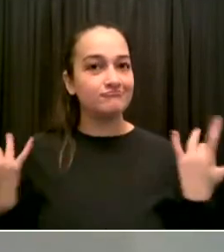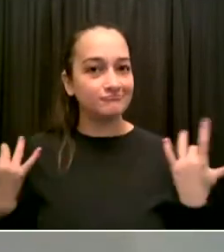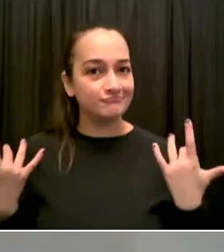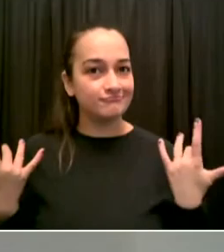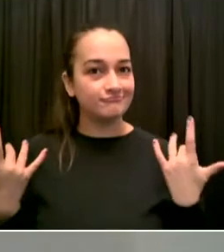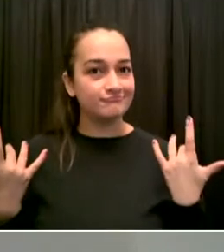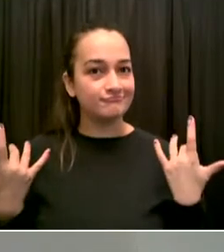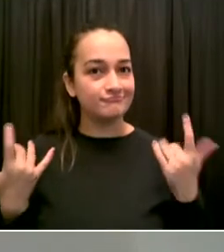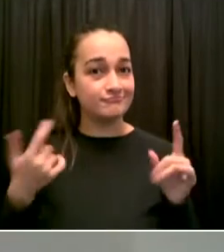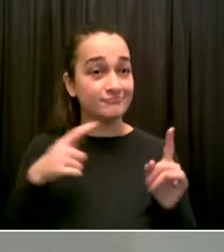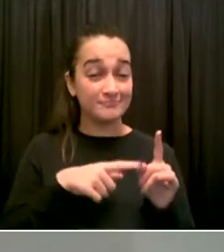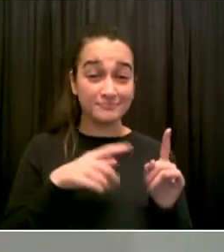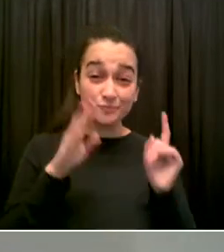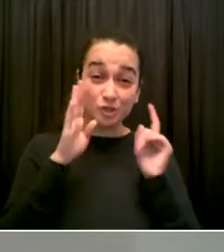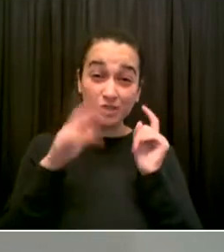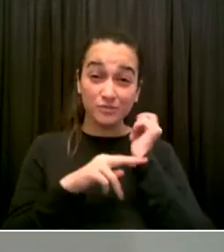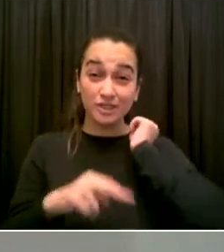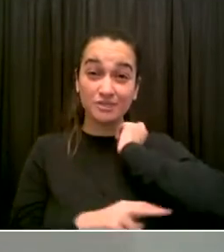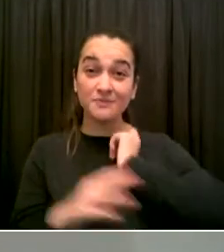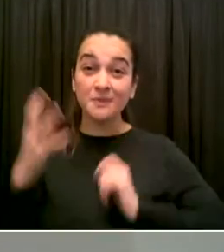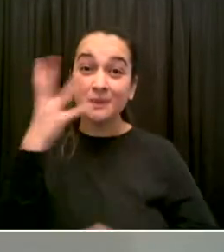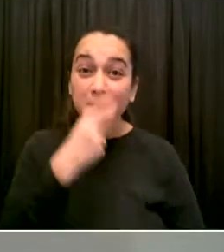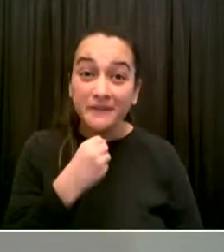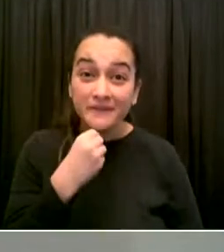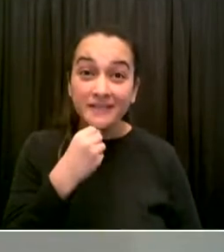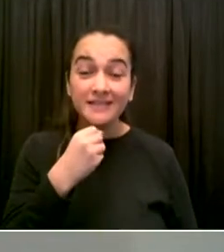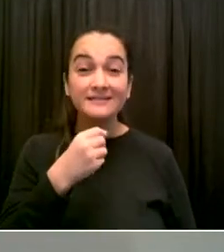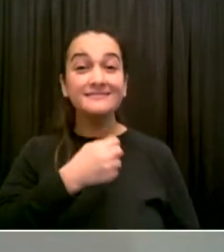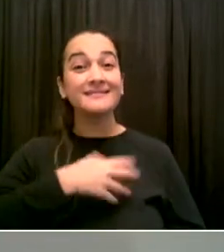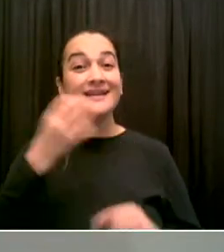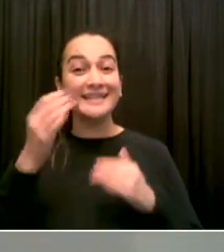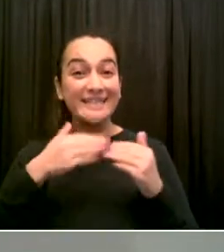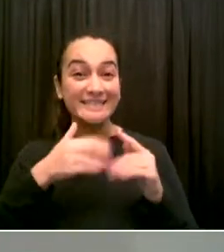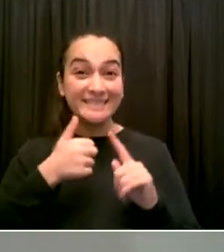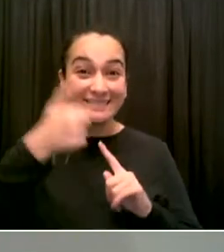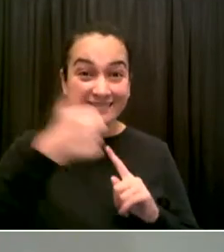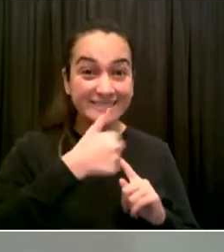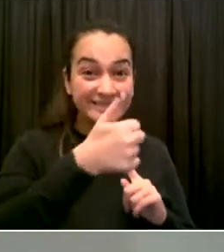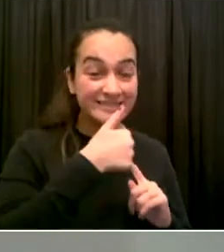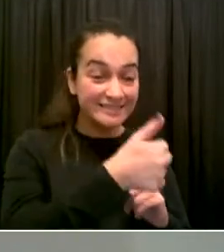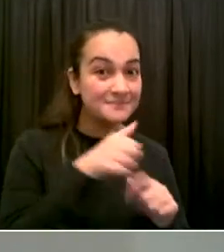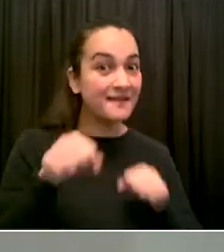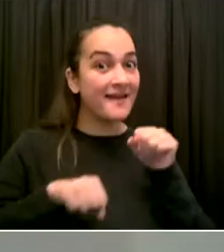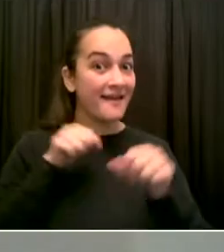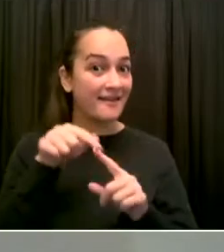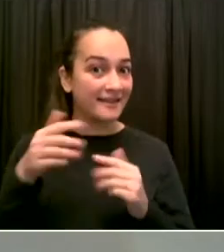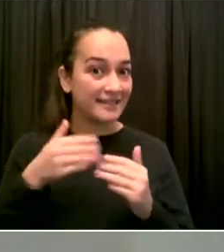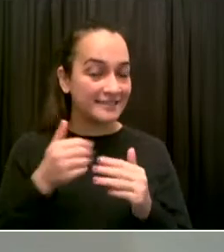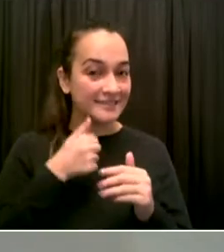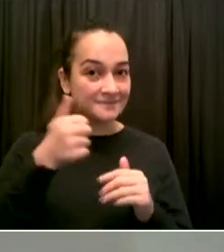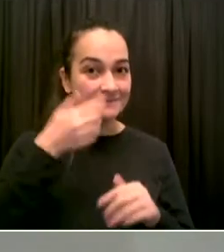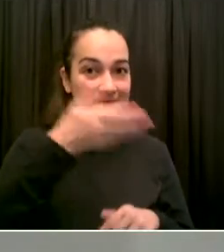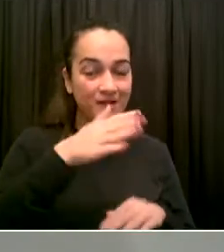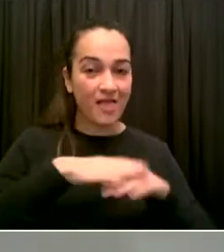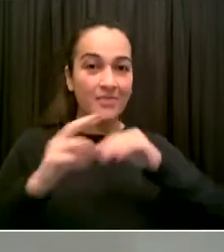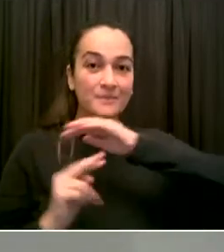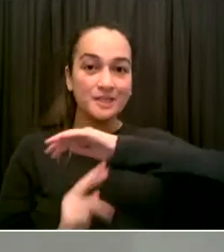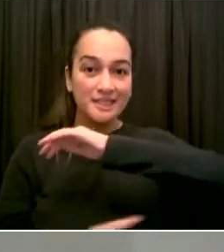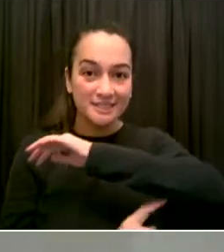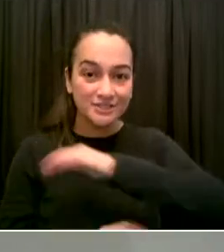AN ICON OF NEW YORK CITY, IT'S